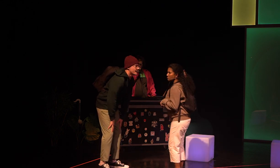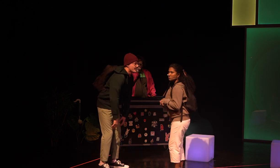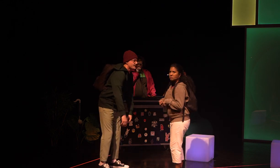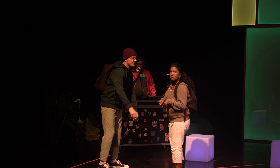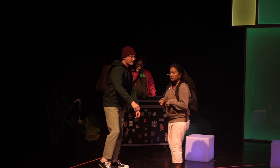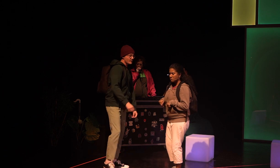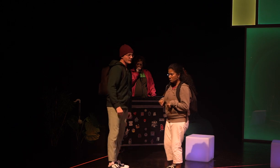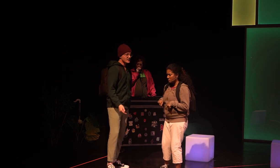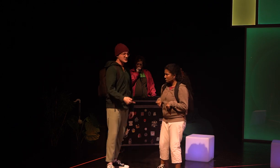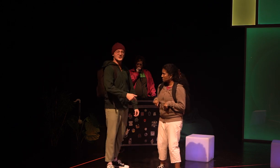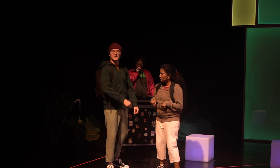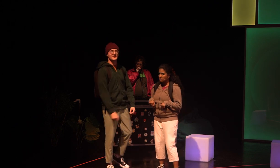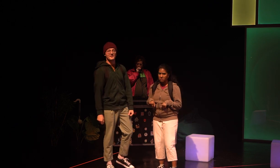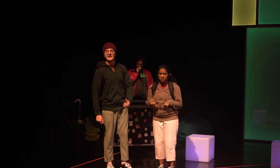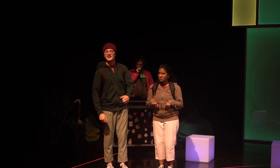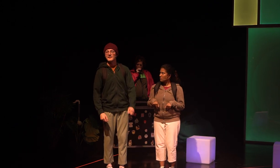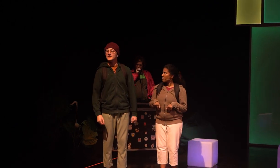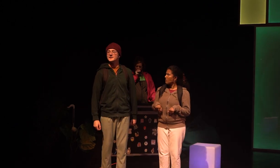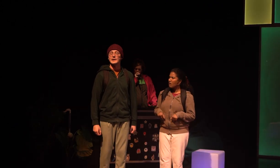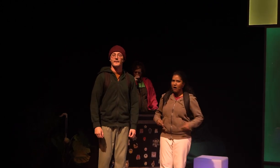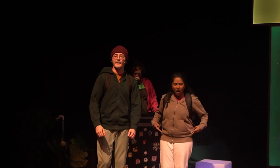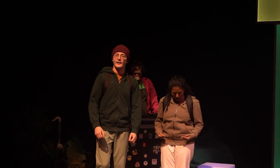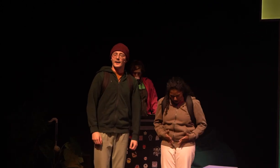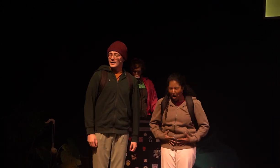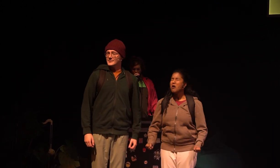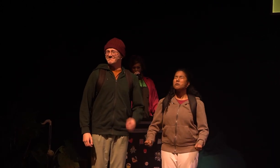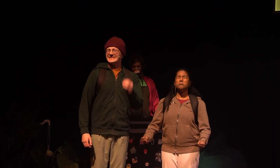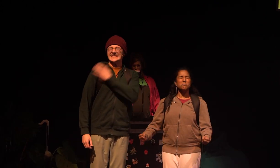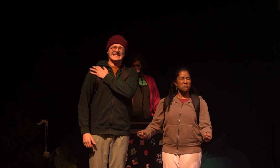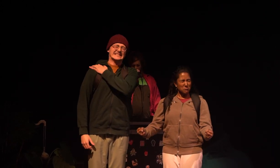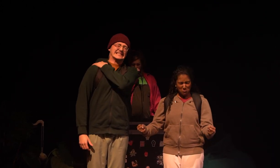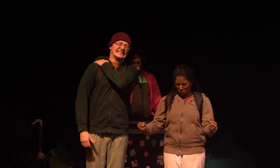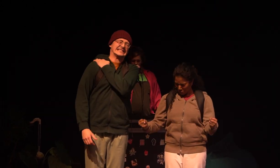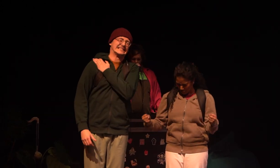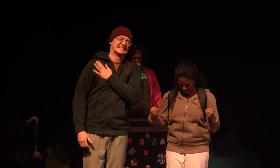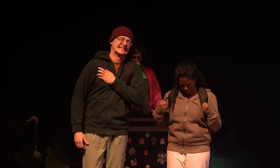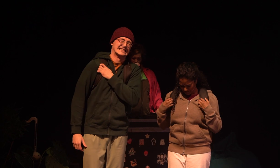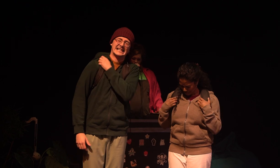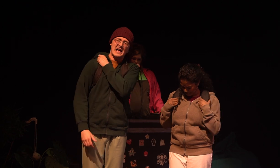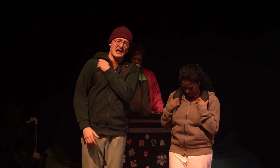So I took him to the vets and give him the snip. [ HIGH PITCHED WHINE ]